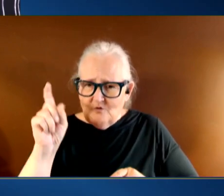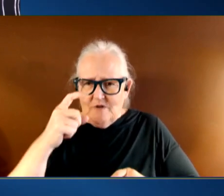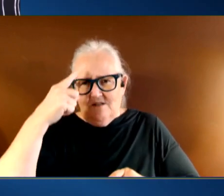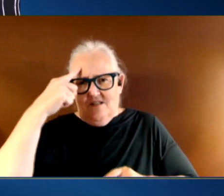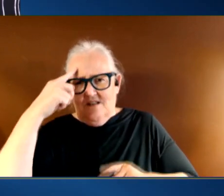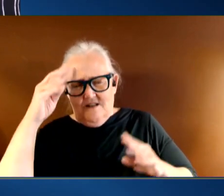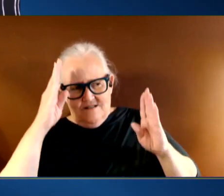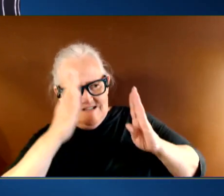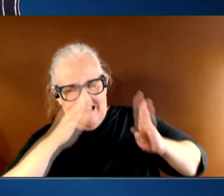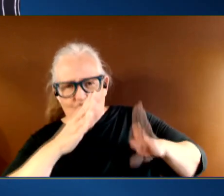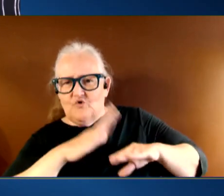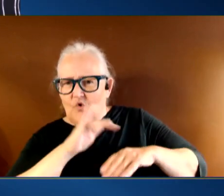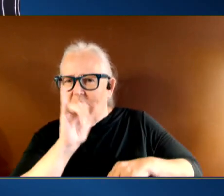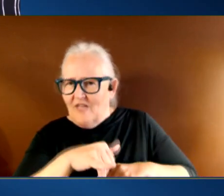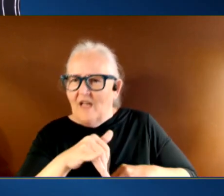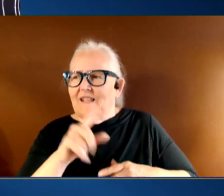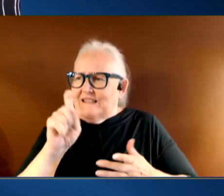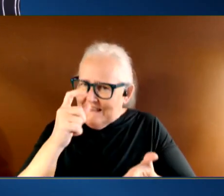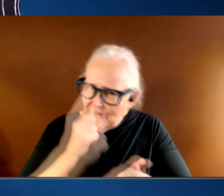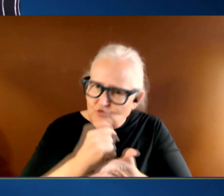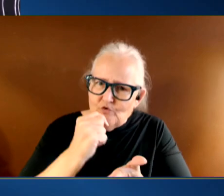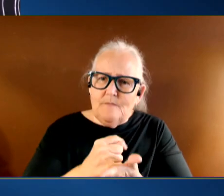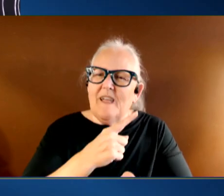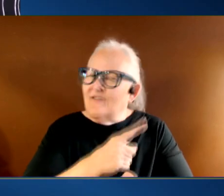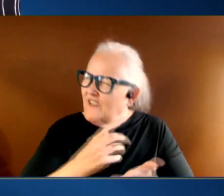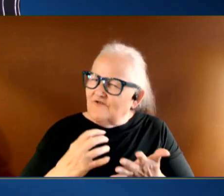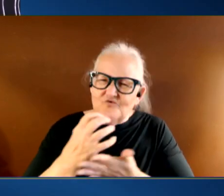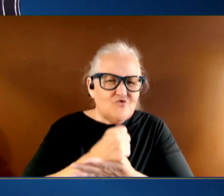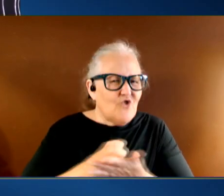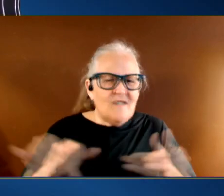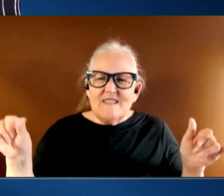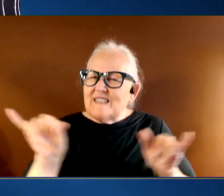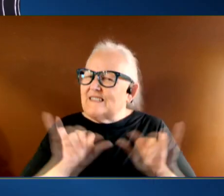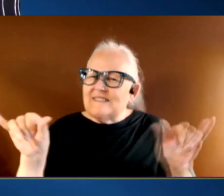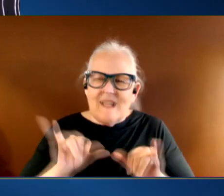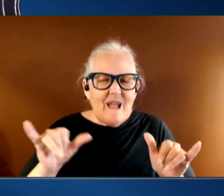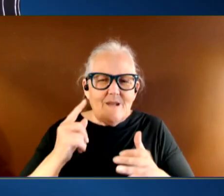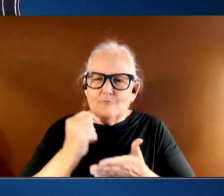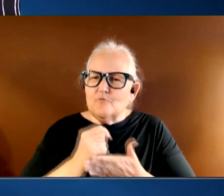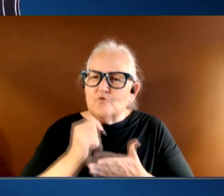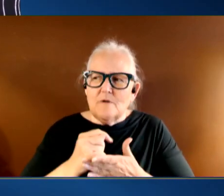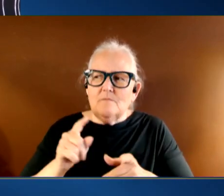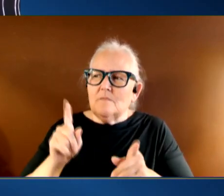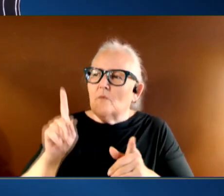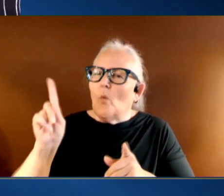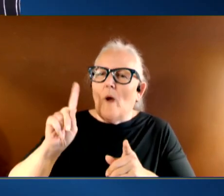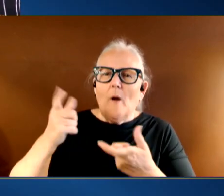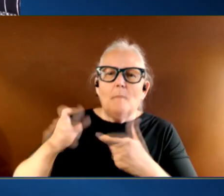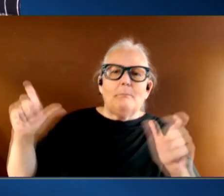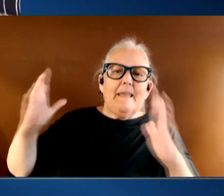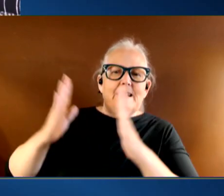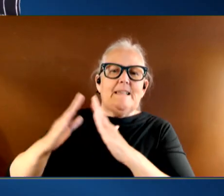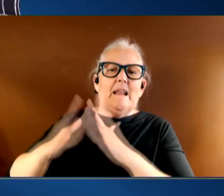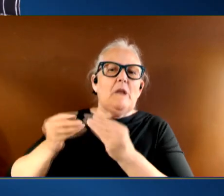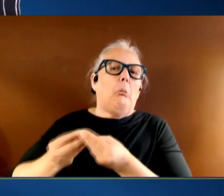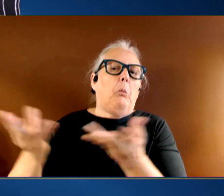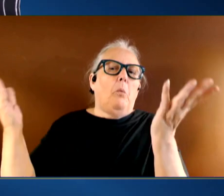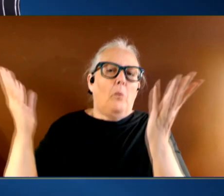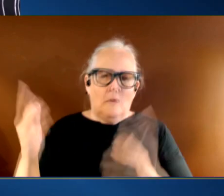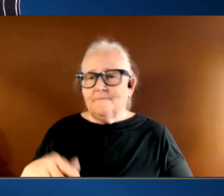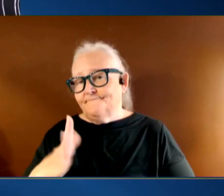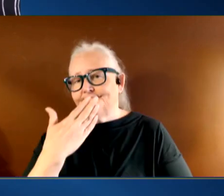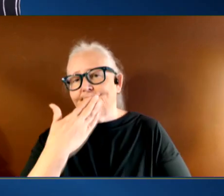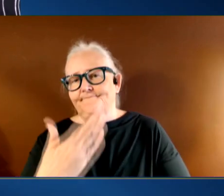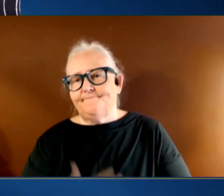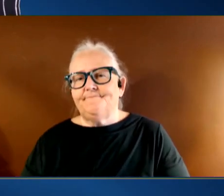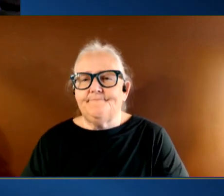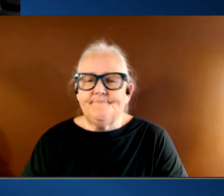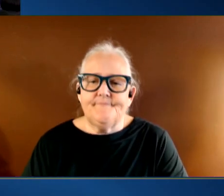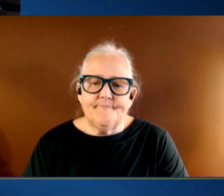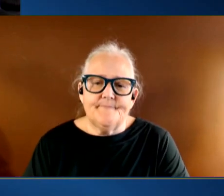you know, treatment and deserve the same kind of treatment as like the bigger cities. Thank you.